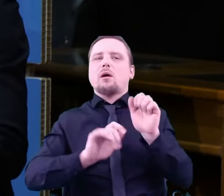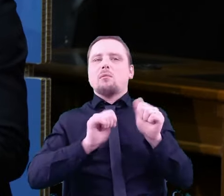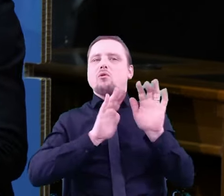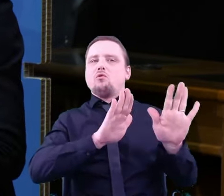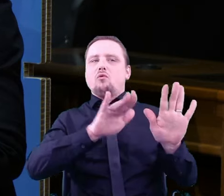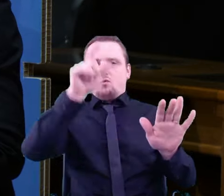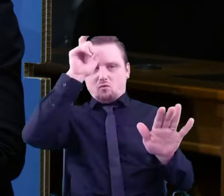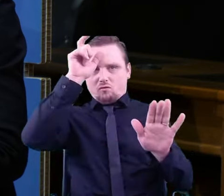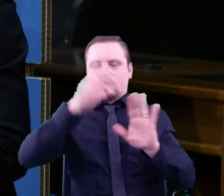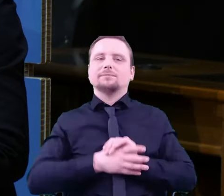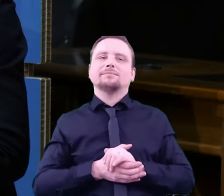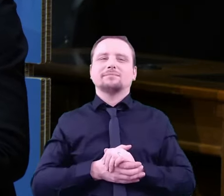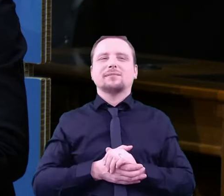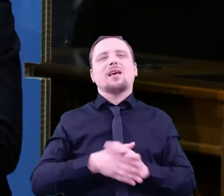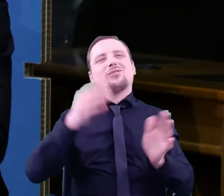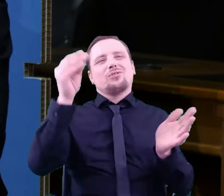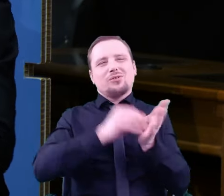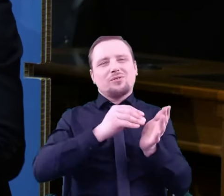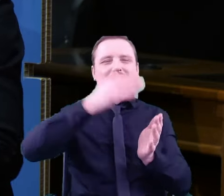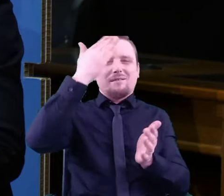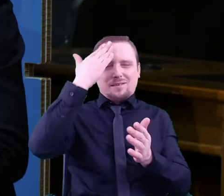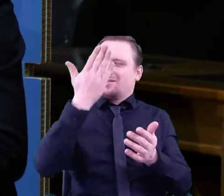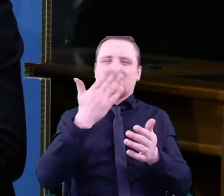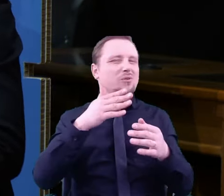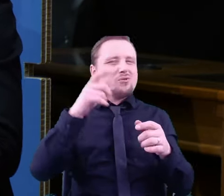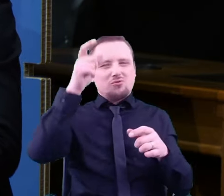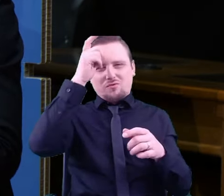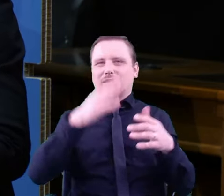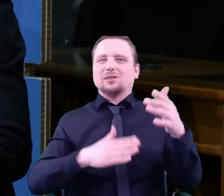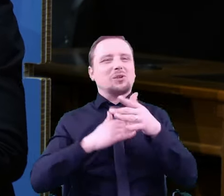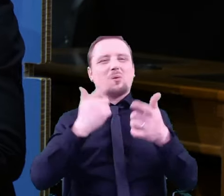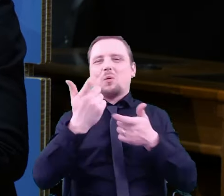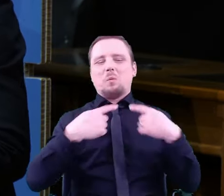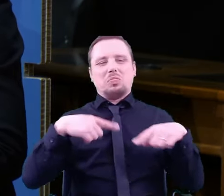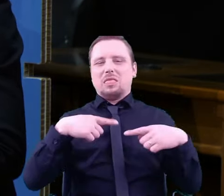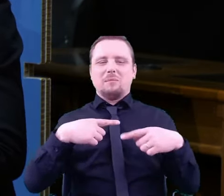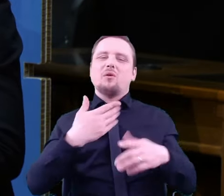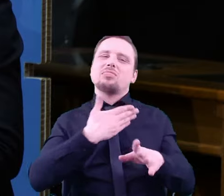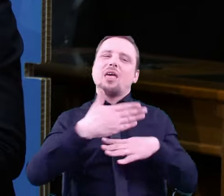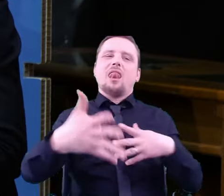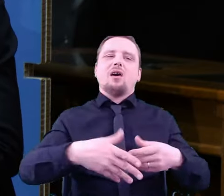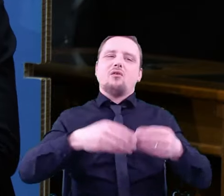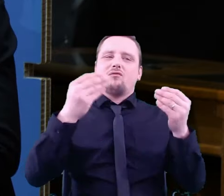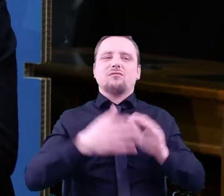We know from experience that we have kept developing, so it is reasonable to assume that this will also be the case nowadays.